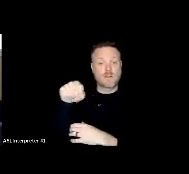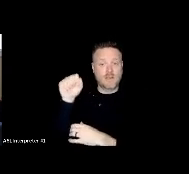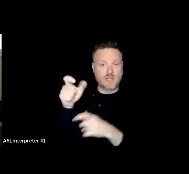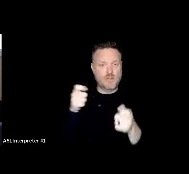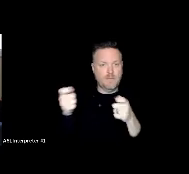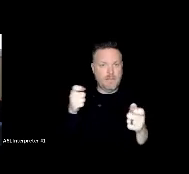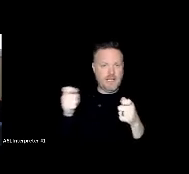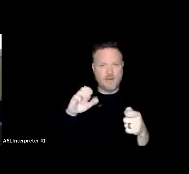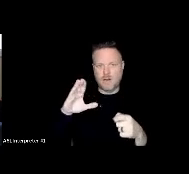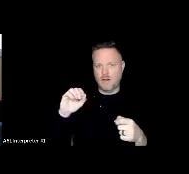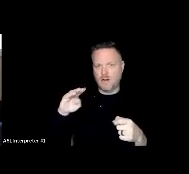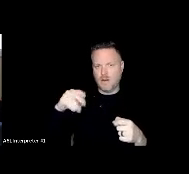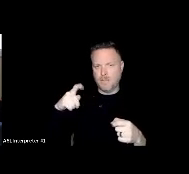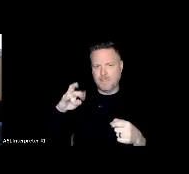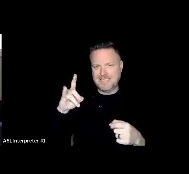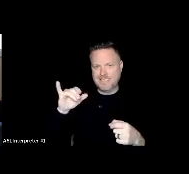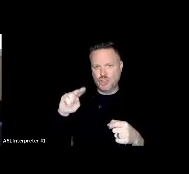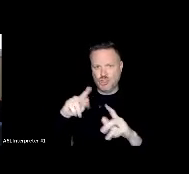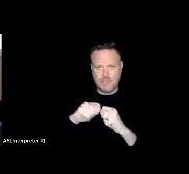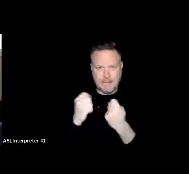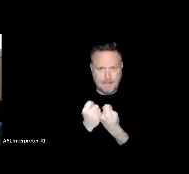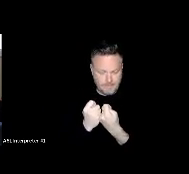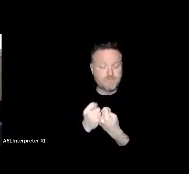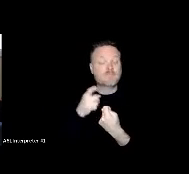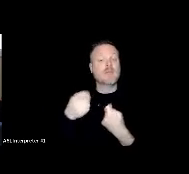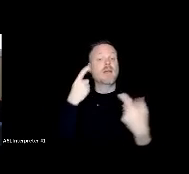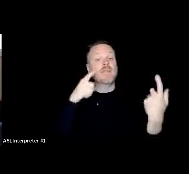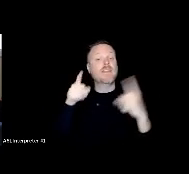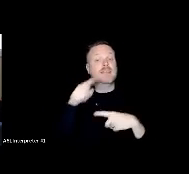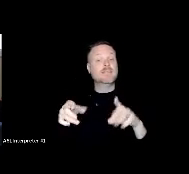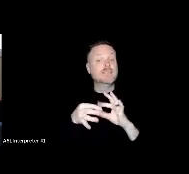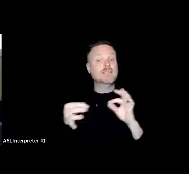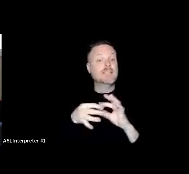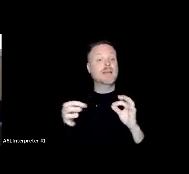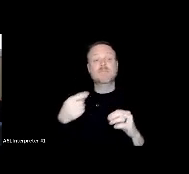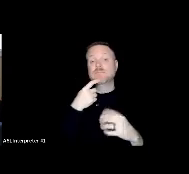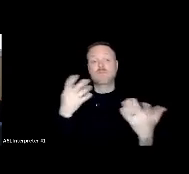team. The consensus statement said in your concussion management team,